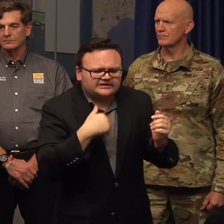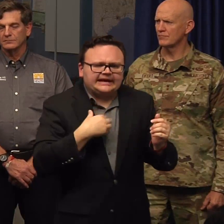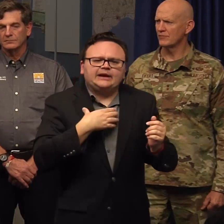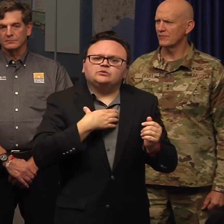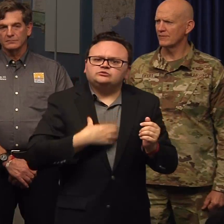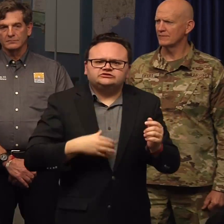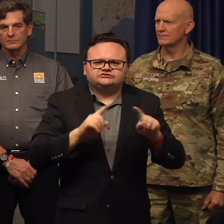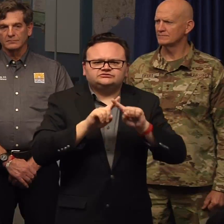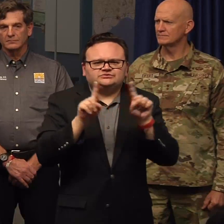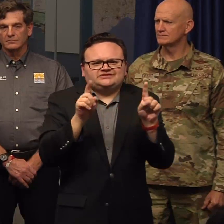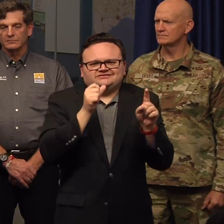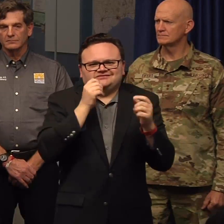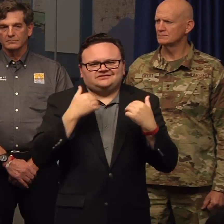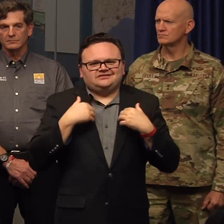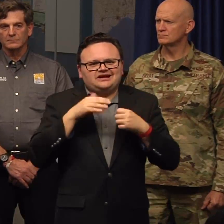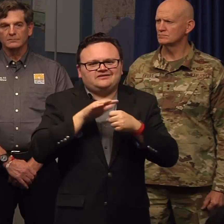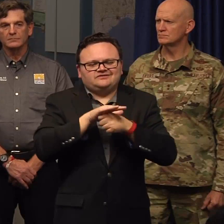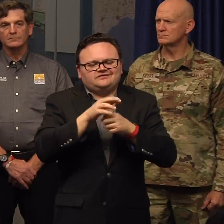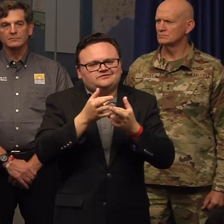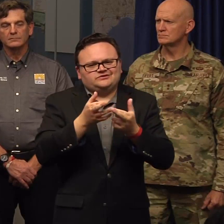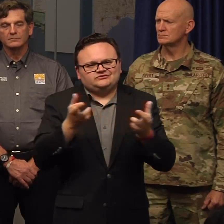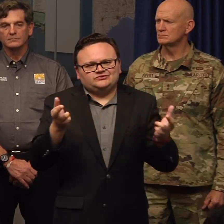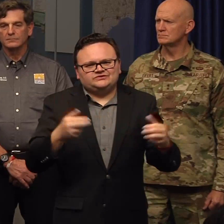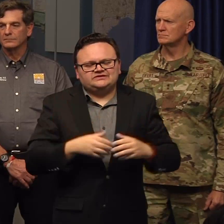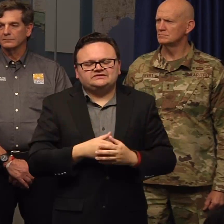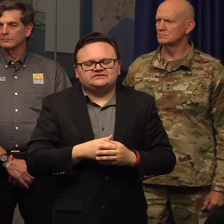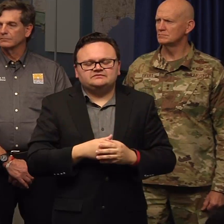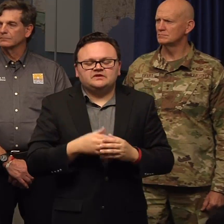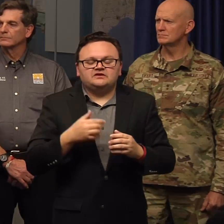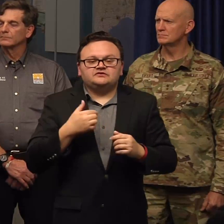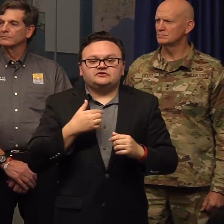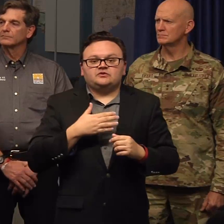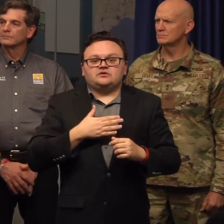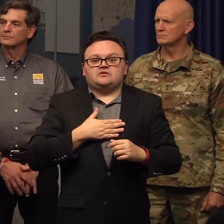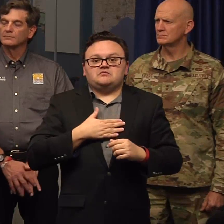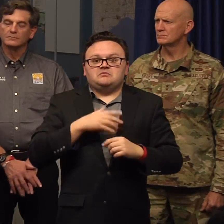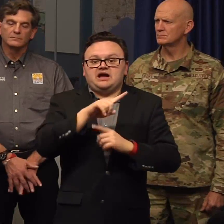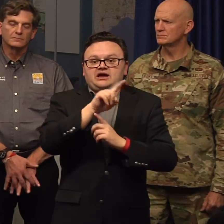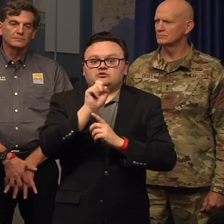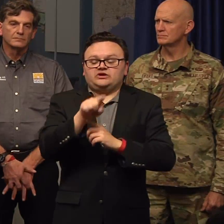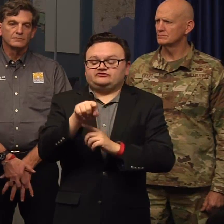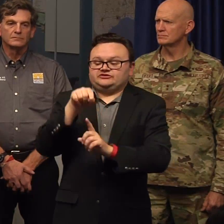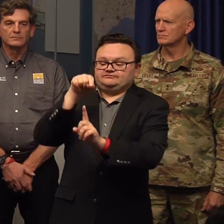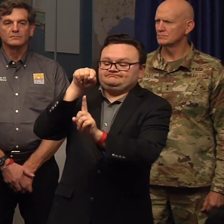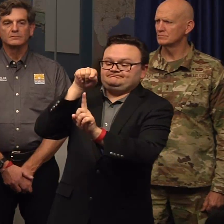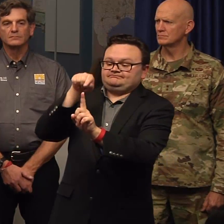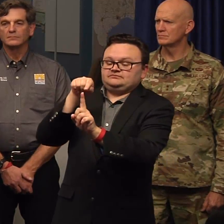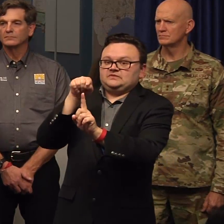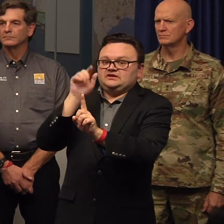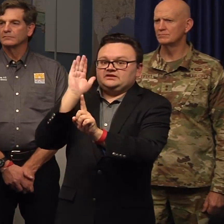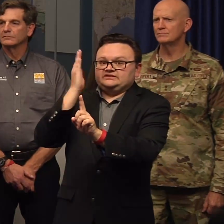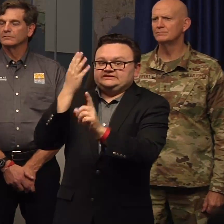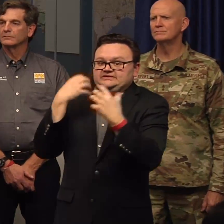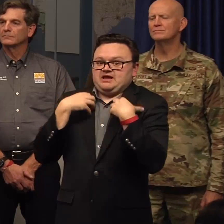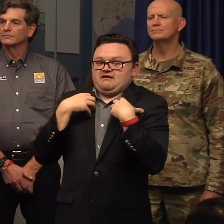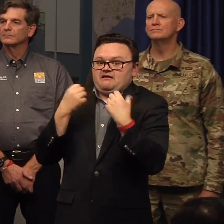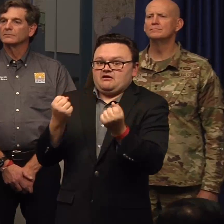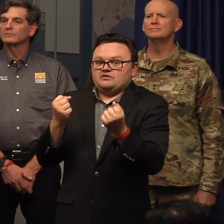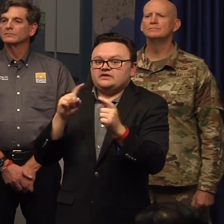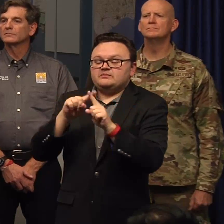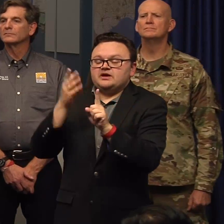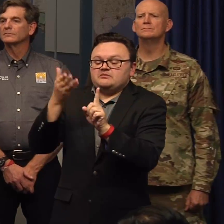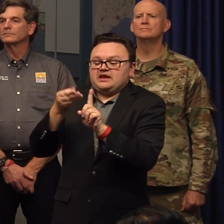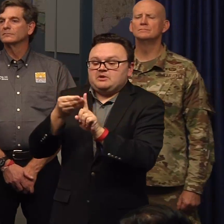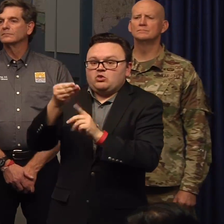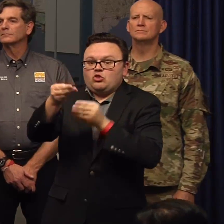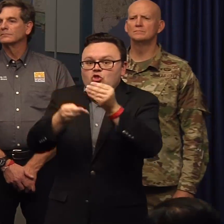SENTINEL SCREENING WHERE YOU'RE